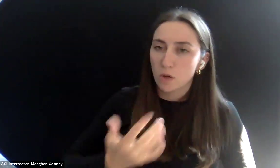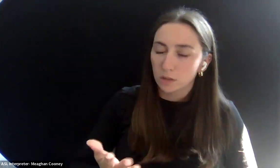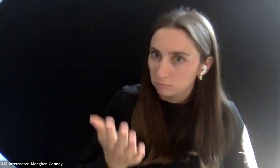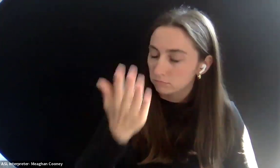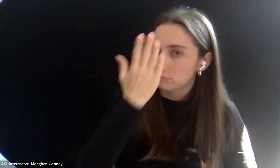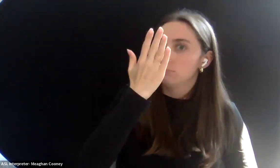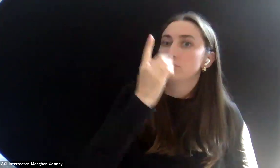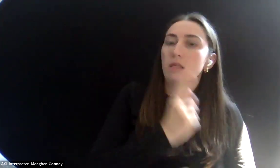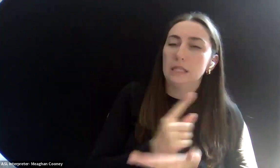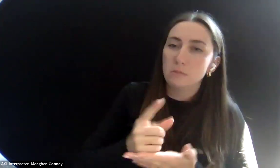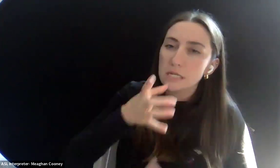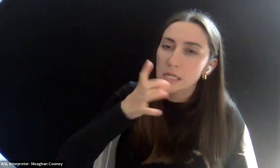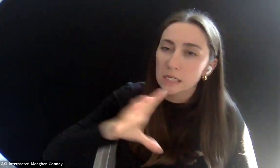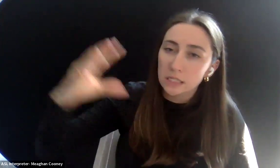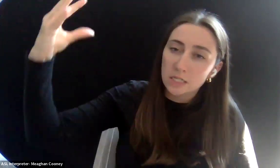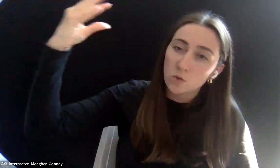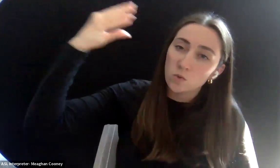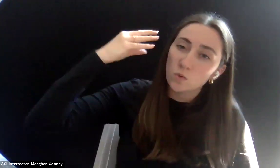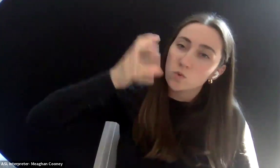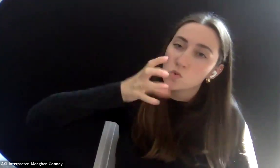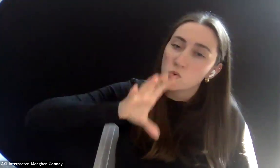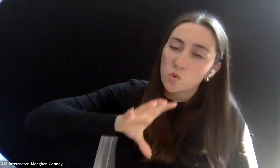vast majority of places throughout the state.